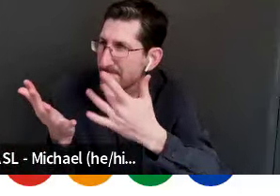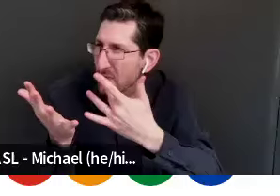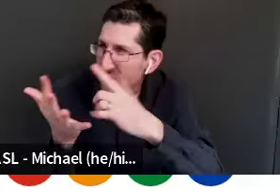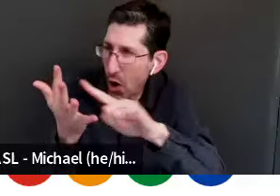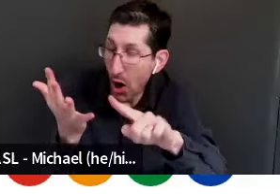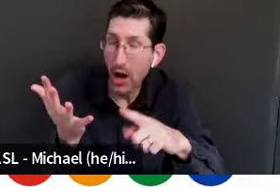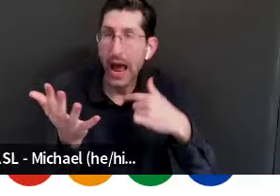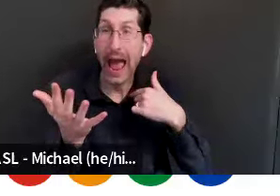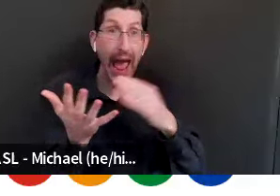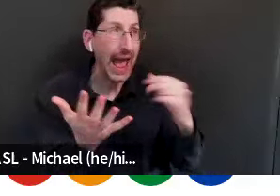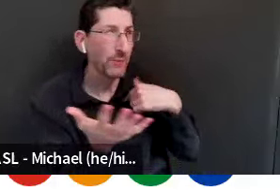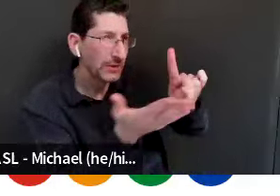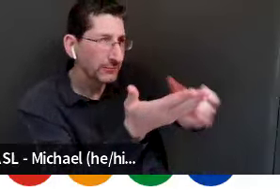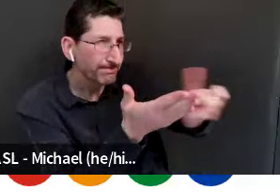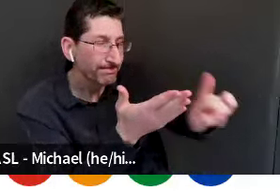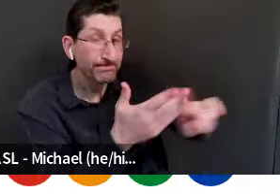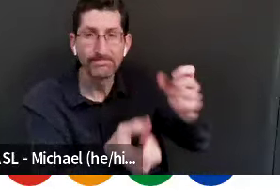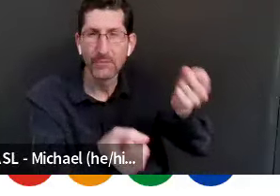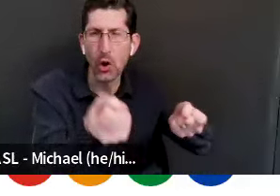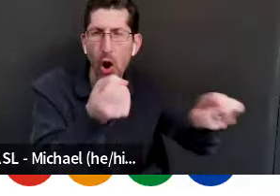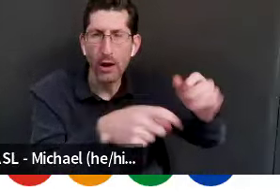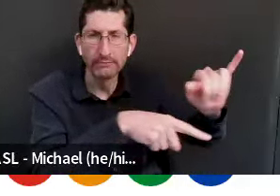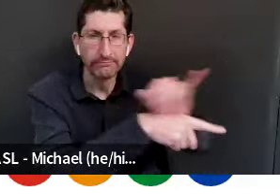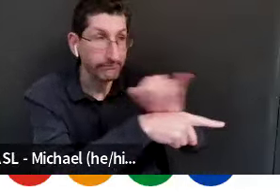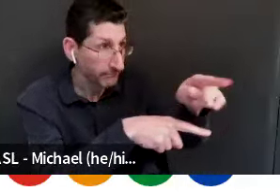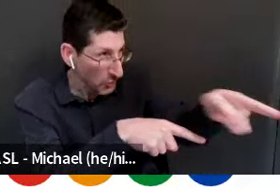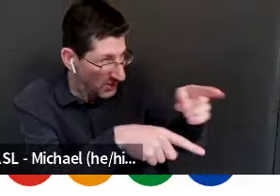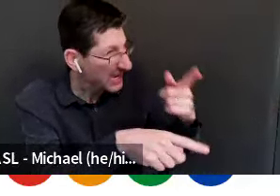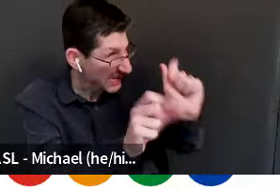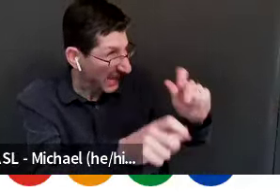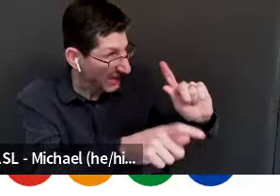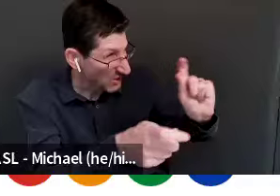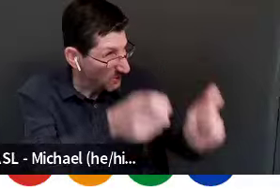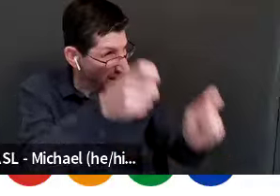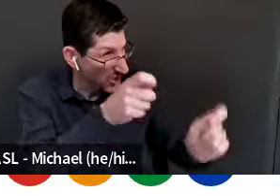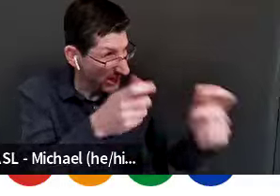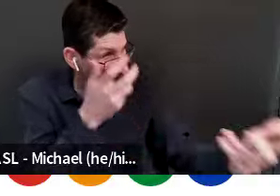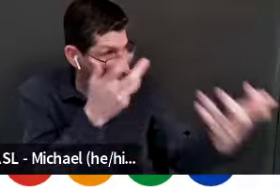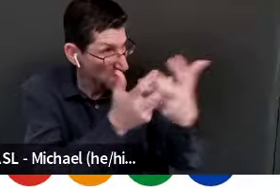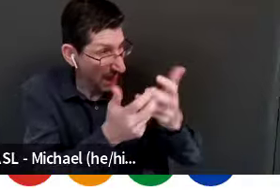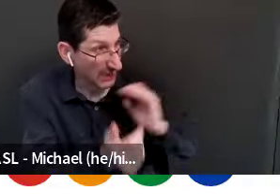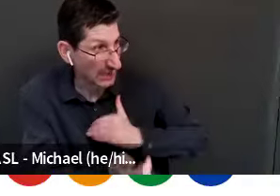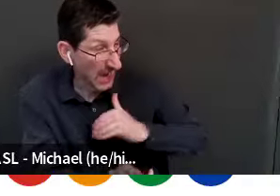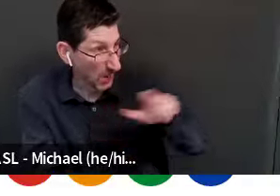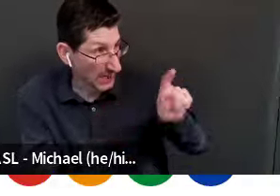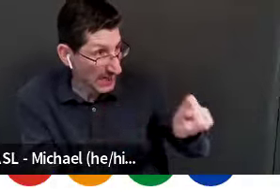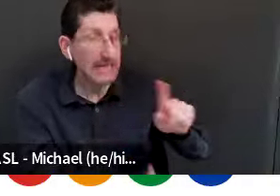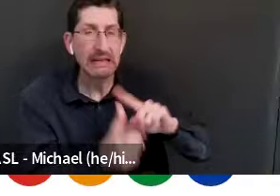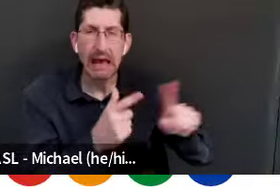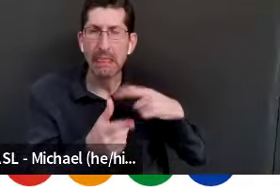TO DRIVE SOME INDUSTRY DISCUSSIONS AND FRY TO UNDERSTAND WHAT -- TRY TO UNDERSTAND WHAT IS OUT THERE IN THE MARKETPLACE, CONFIGURATIONS AND CUSTOMIZATION CAN BE MADE FOR